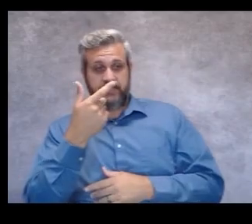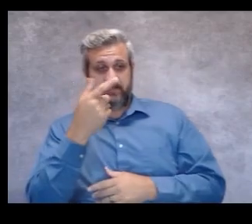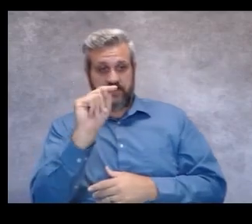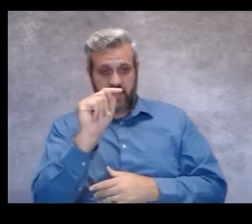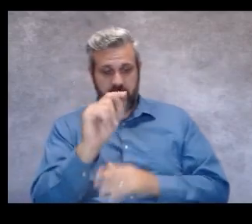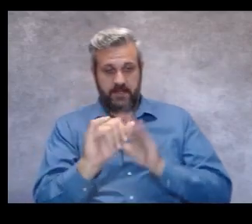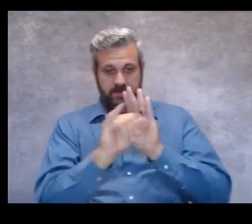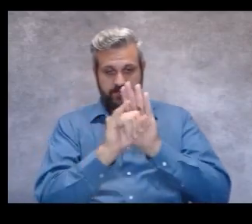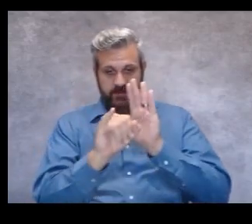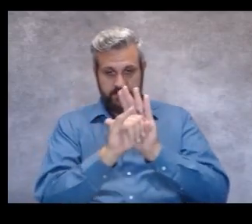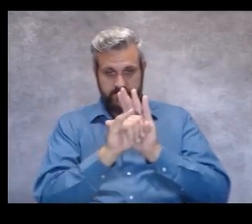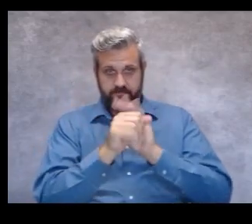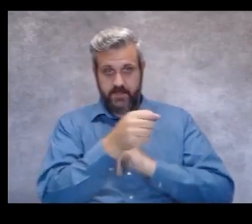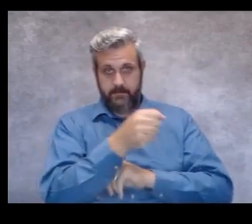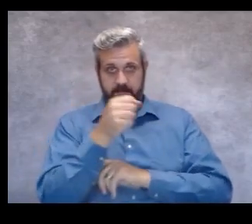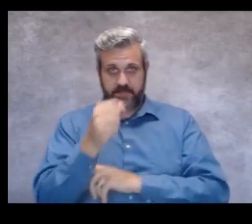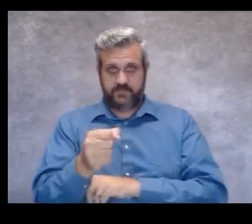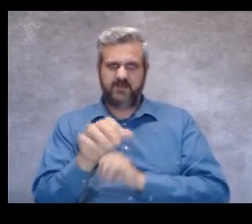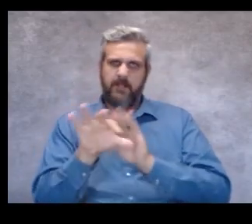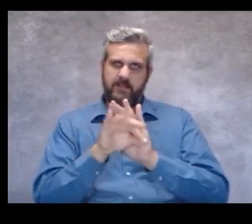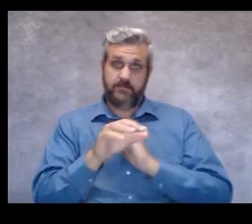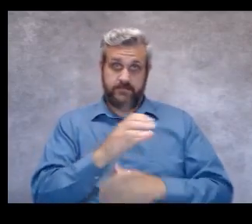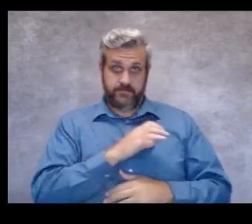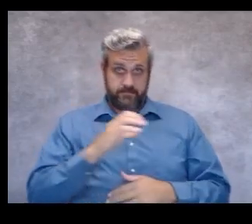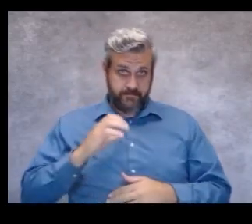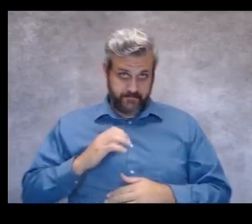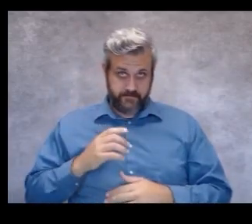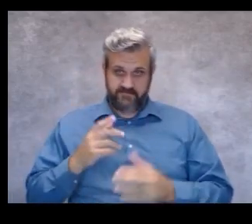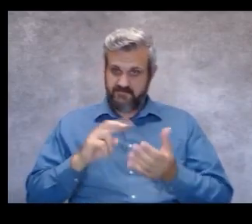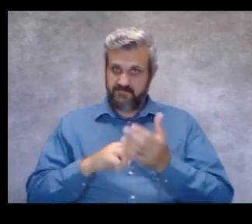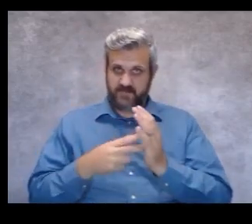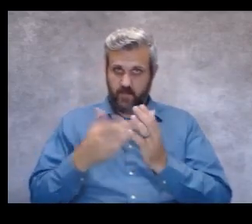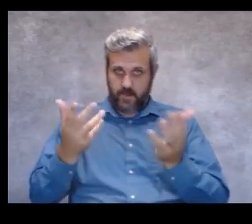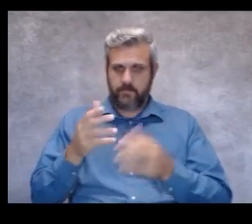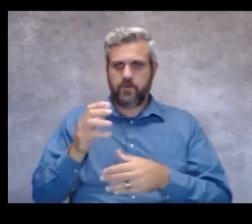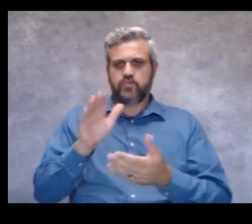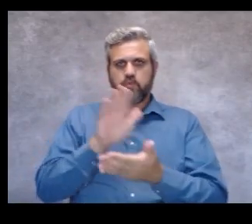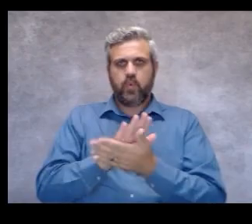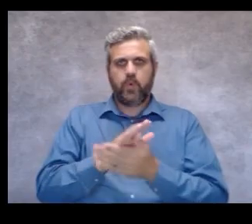identification and placement committee means a school or district committee